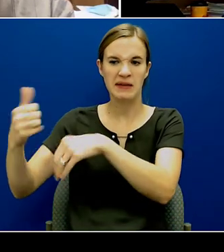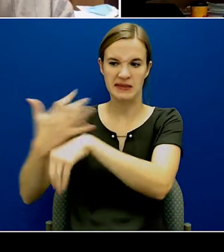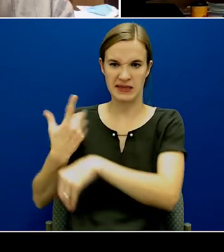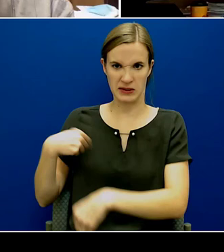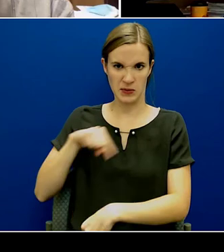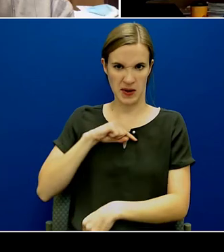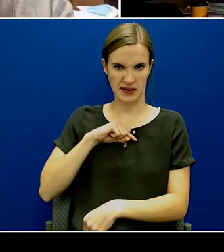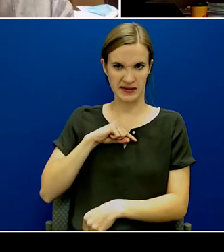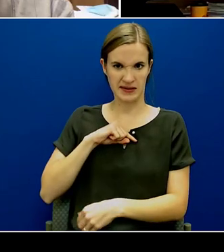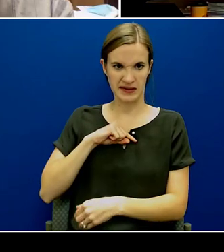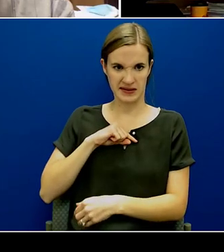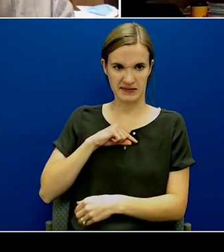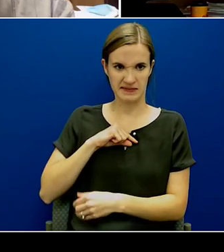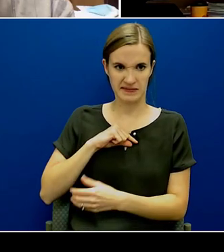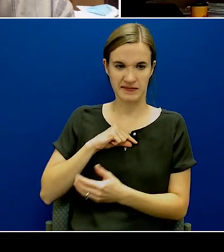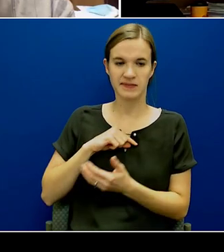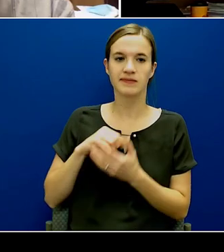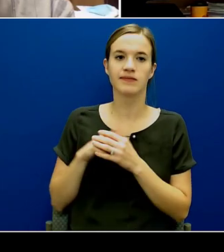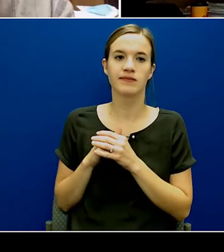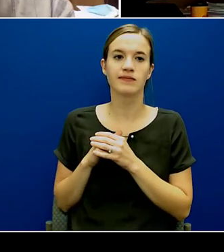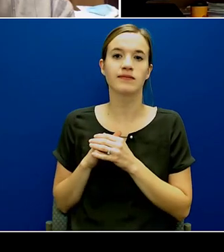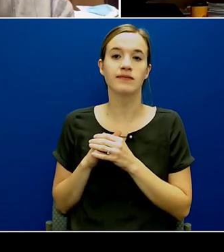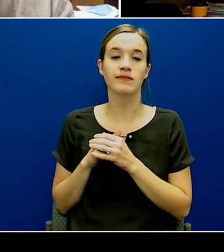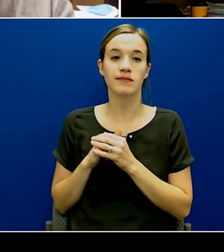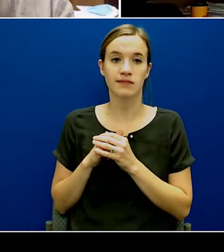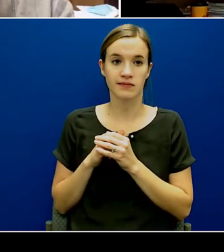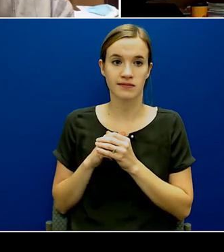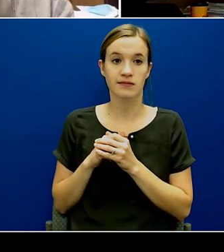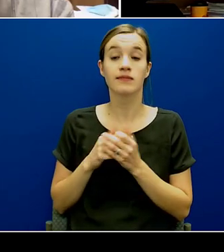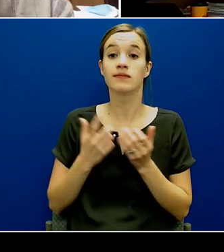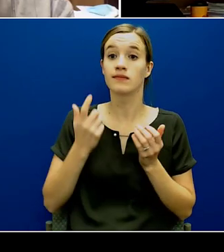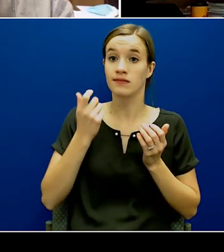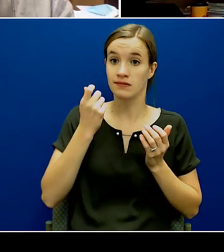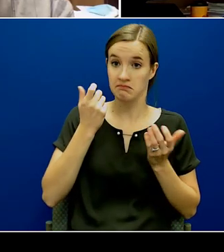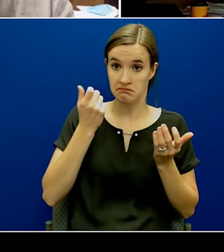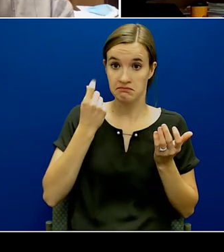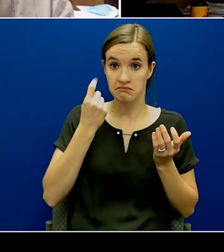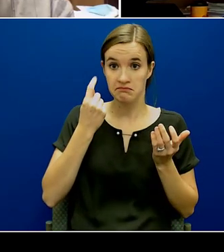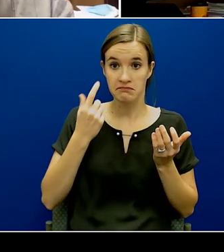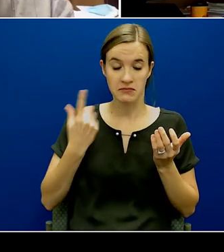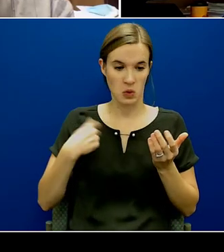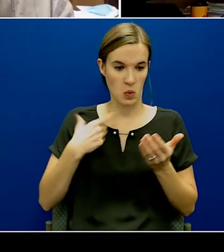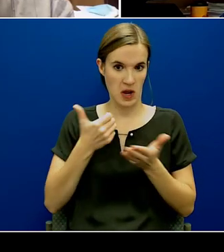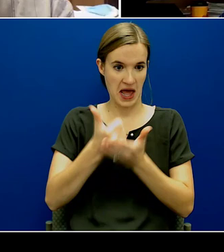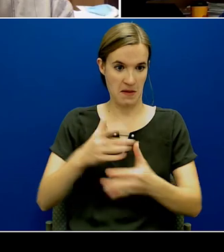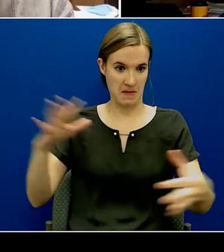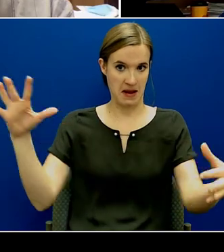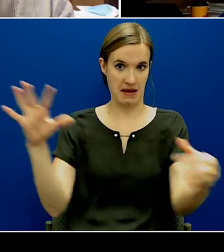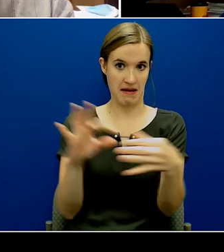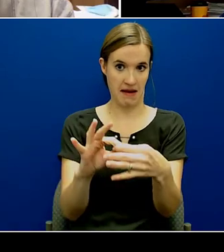affordable ride, depending on how far they go. It's either free or has a very, very